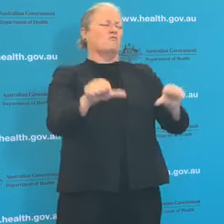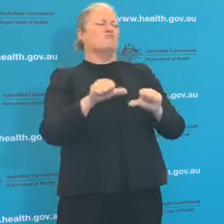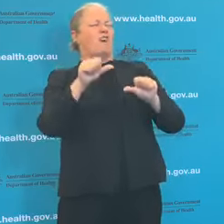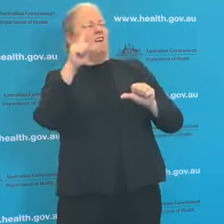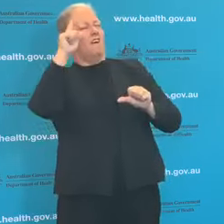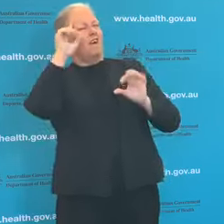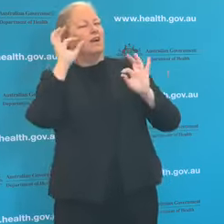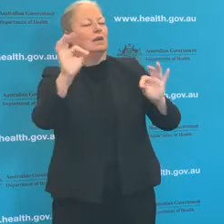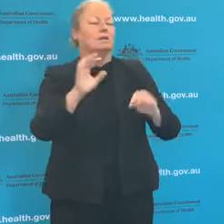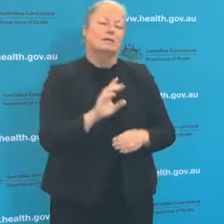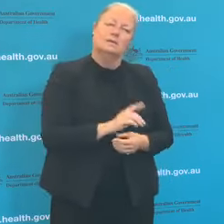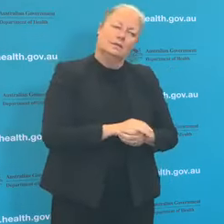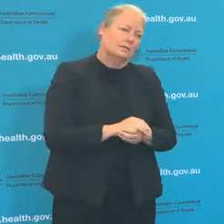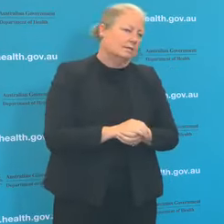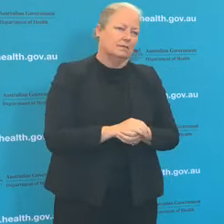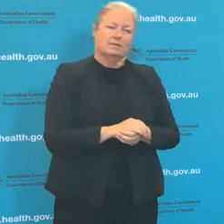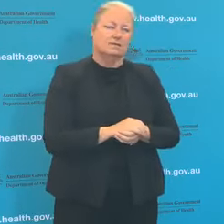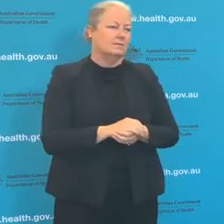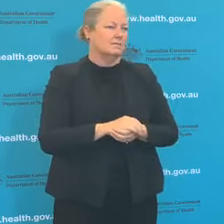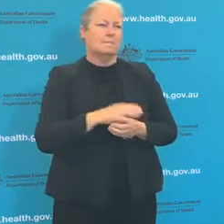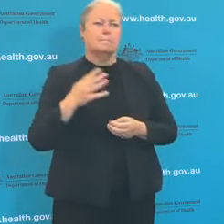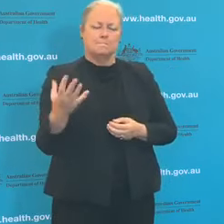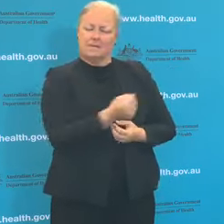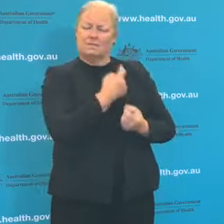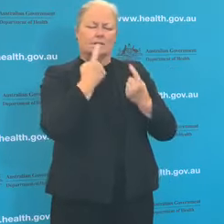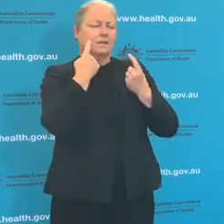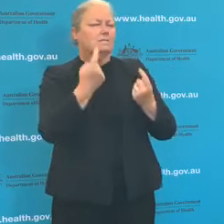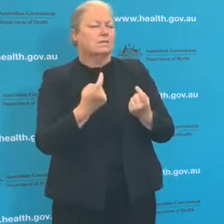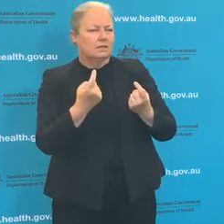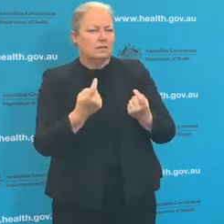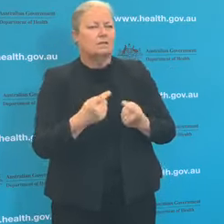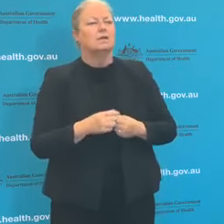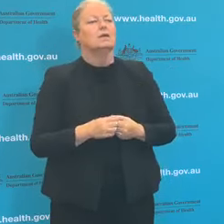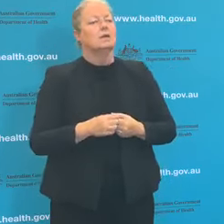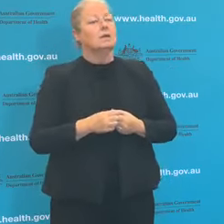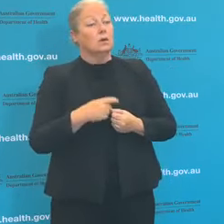places. So, at the moment I think we will be testing for the foreseeable future. We